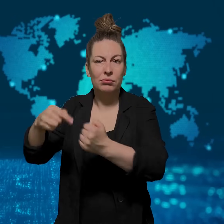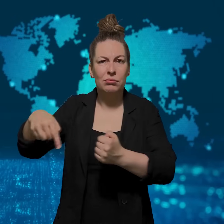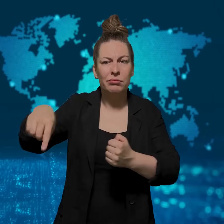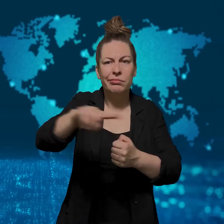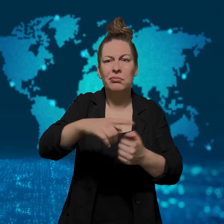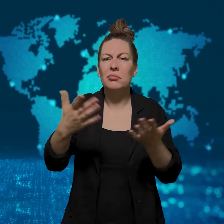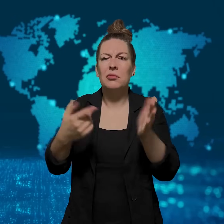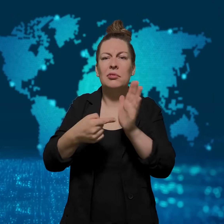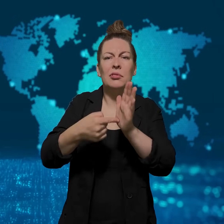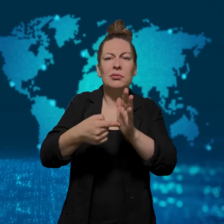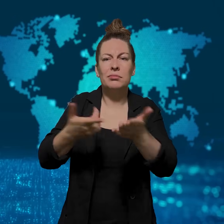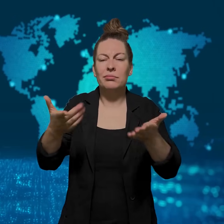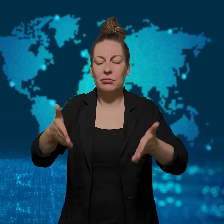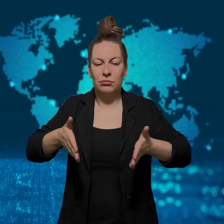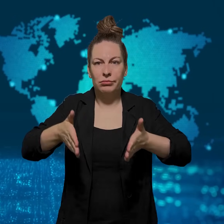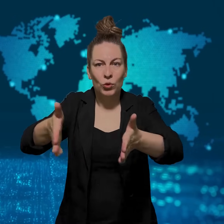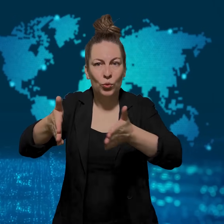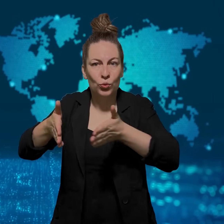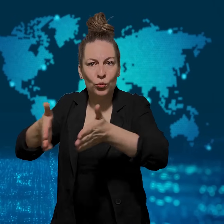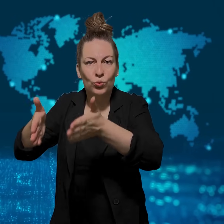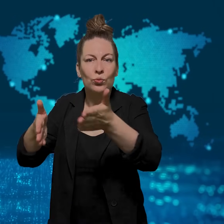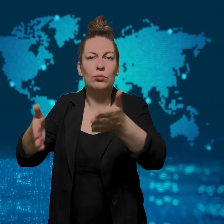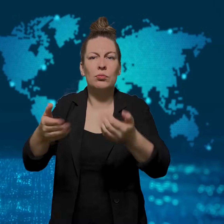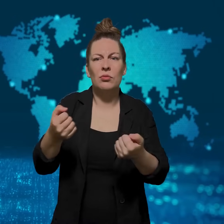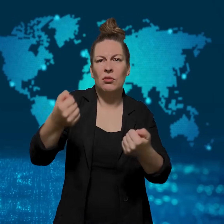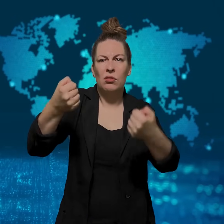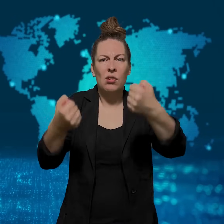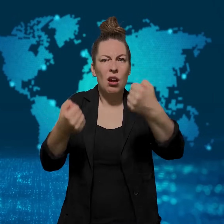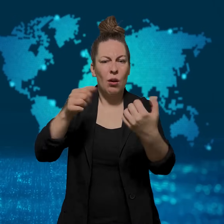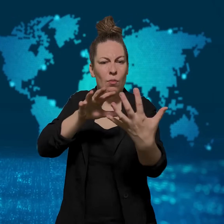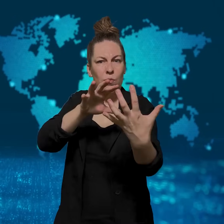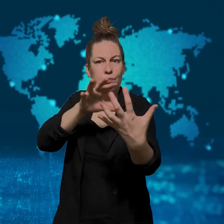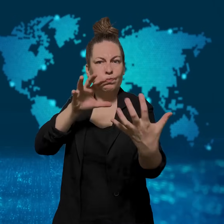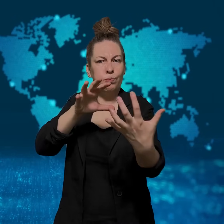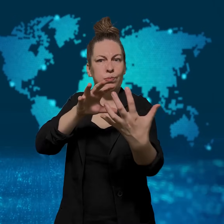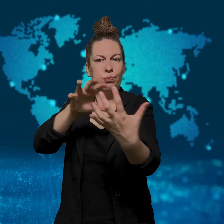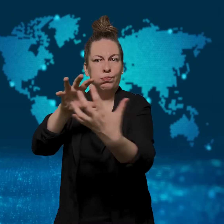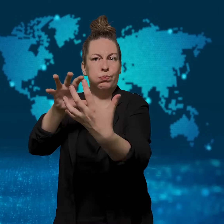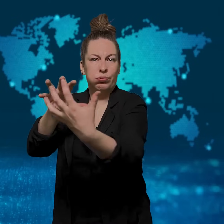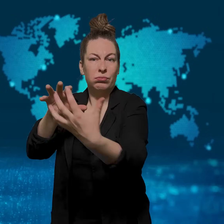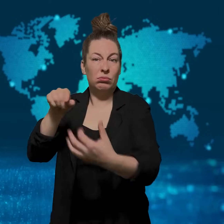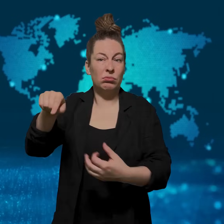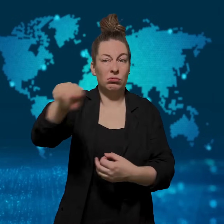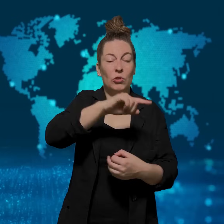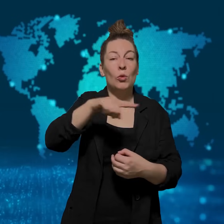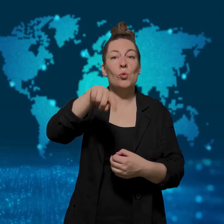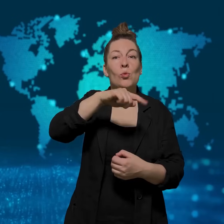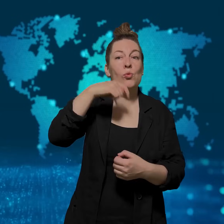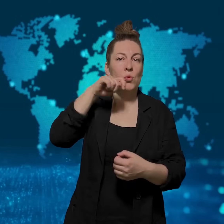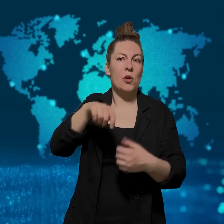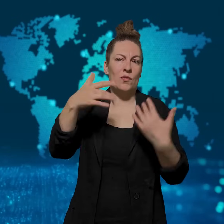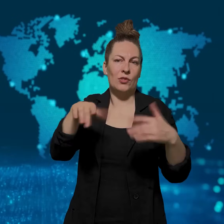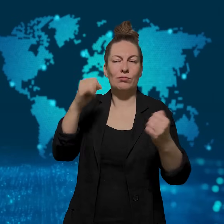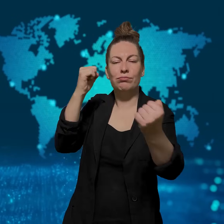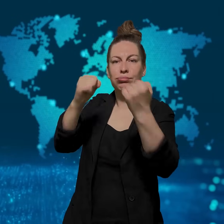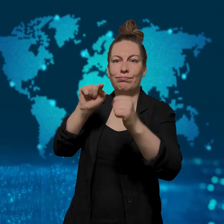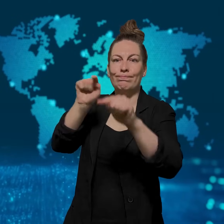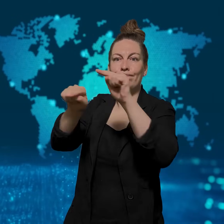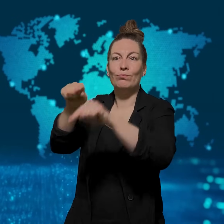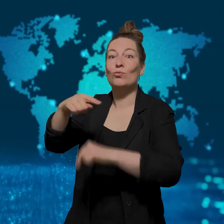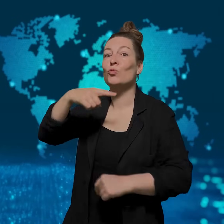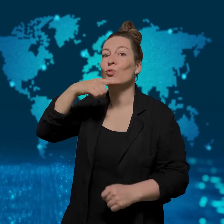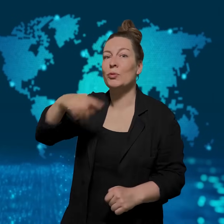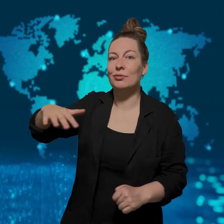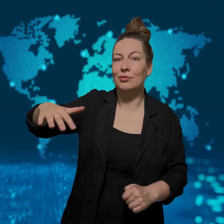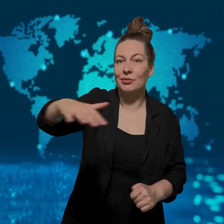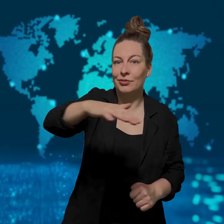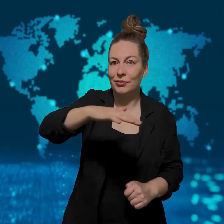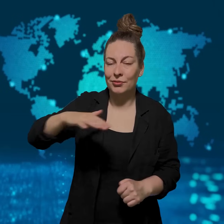The drone unit, called "Code 9.2," claims it flew 24 Vampire drones